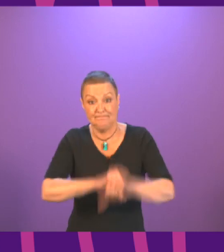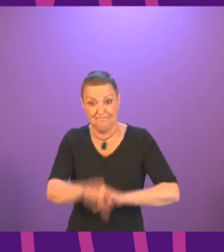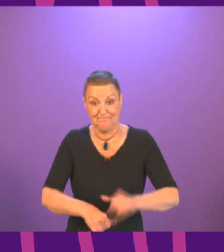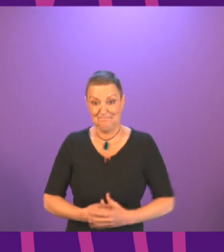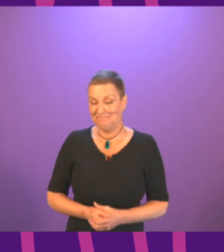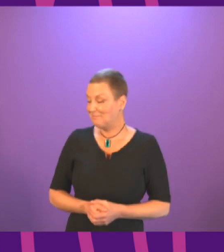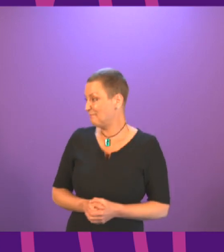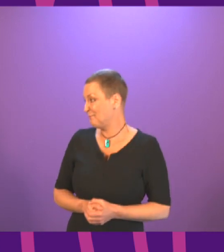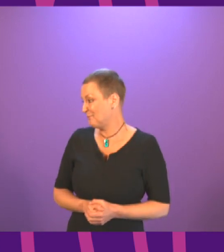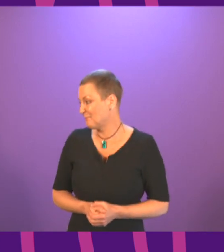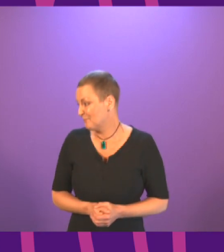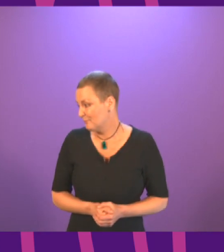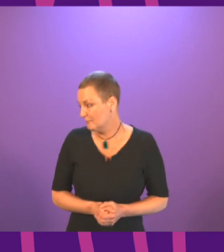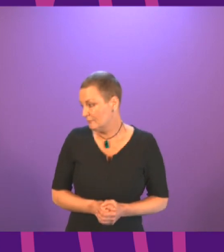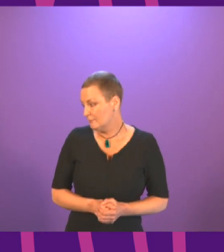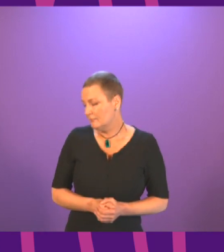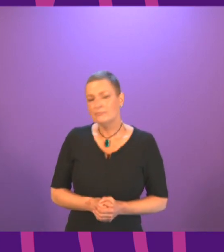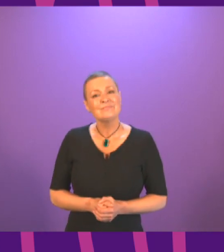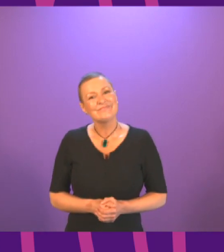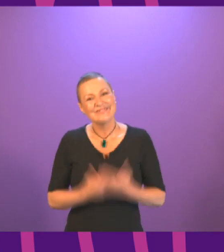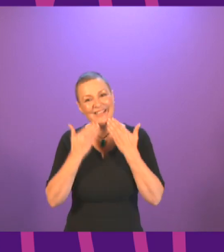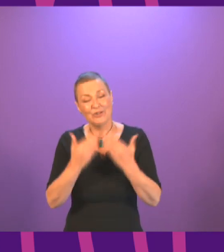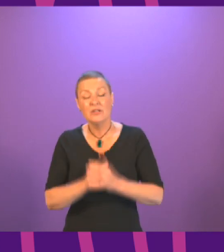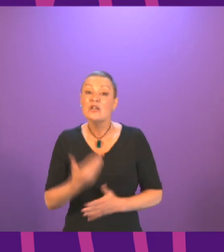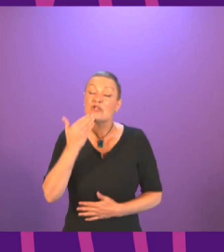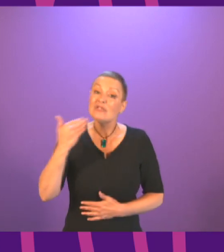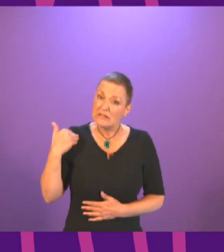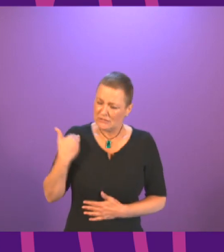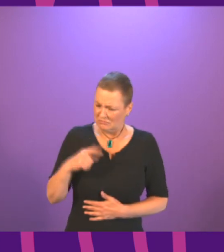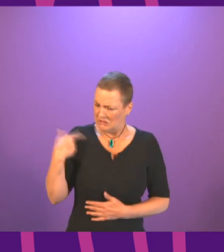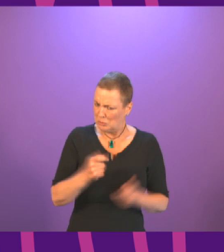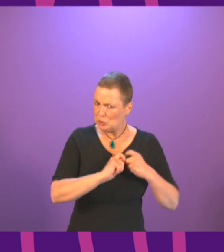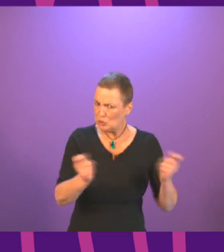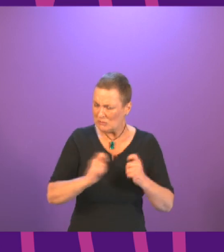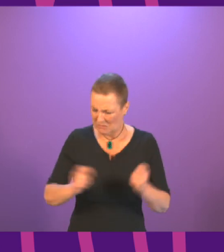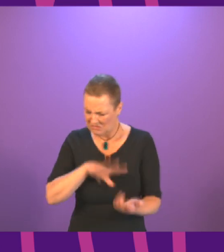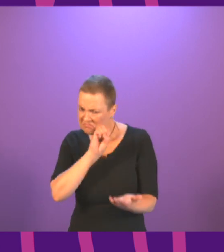Liam Kerr (North East Scotland) (Con): Recently, various newspapers reported on a